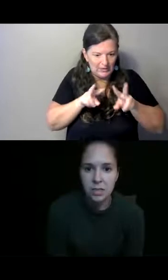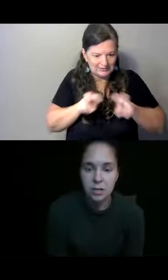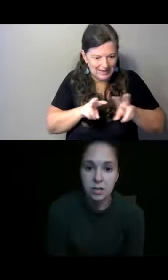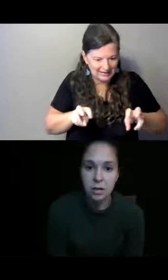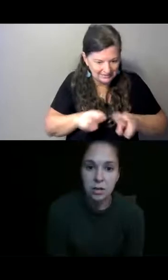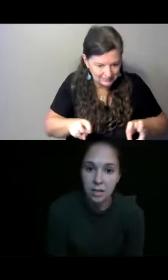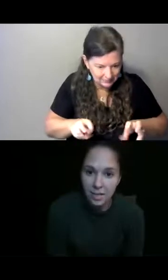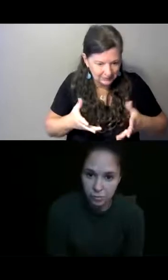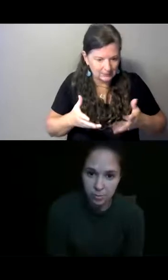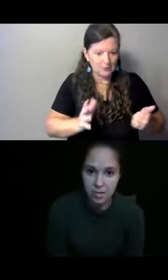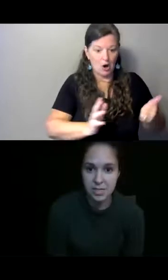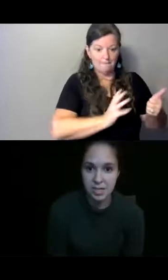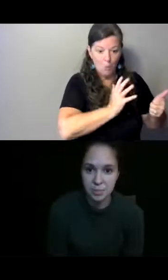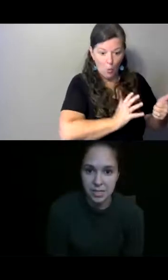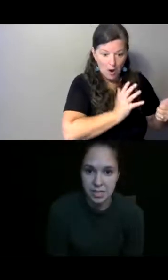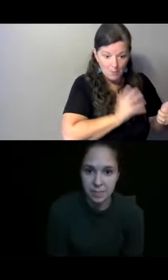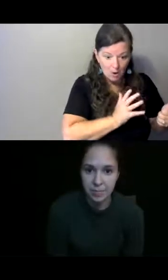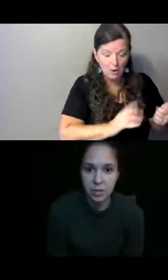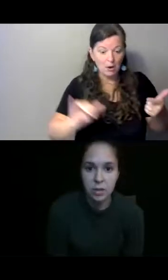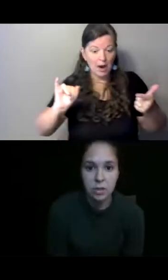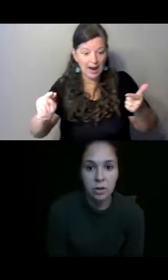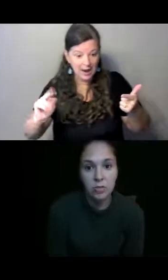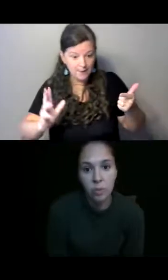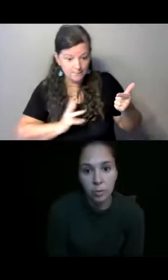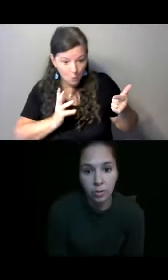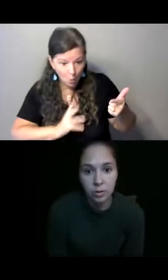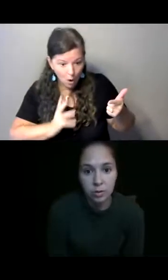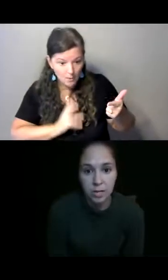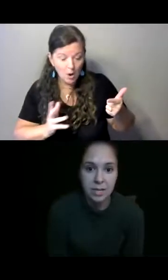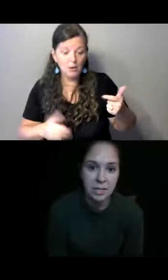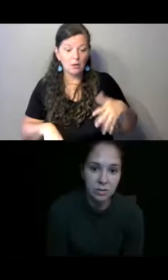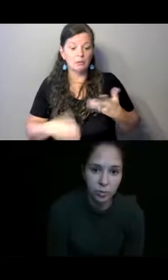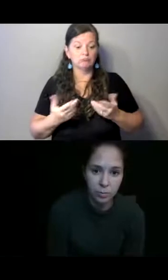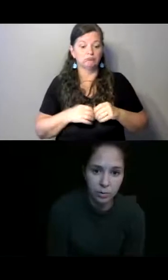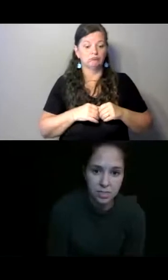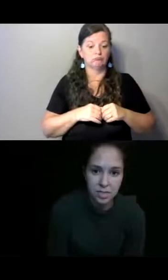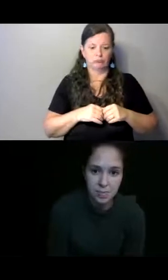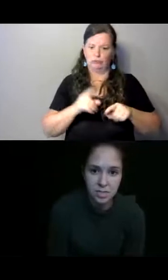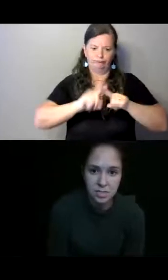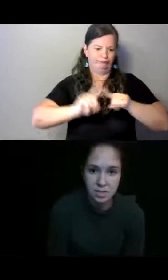There are classroom assessments. There are formal and informal assessments.